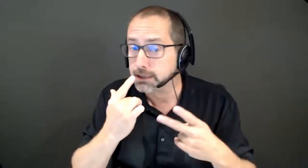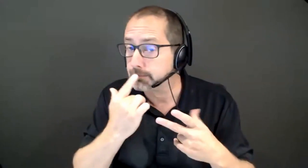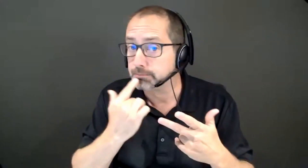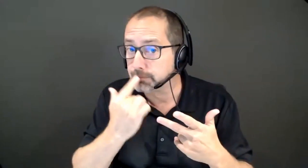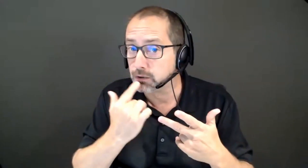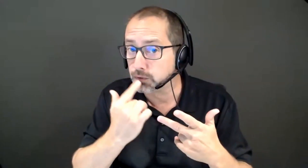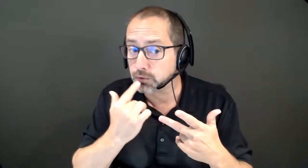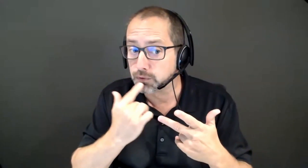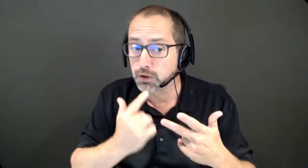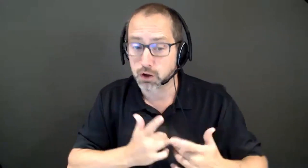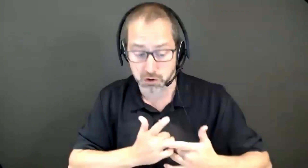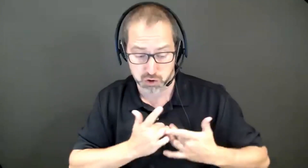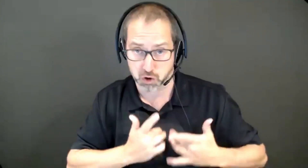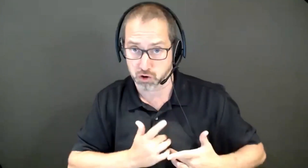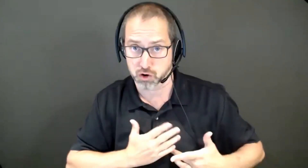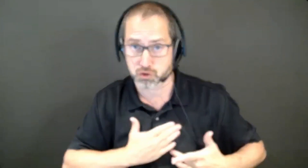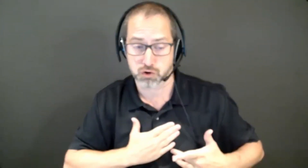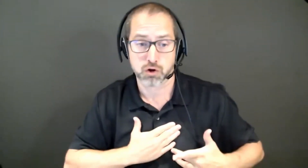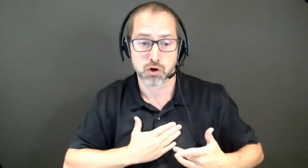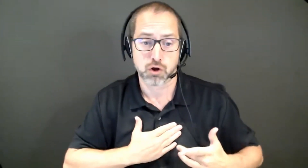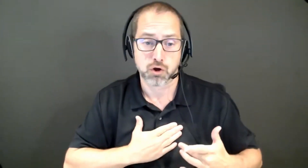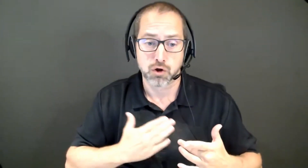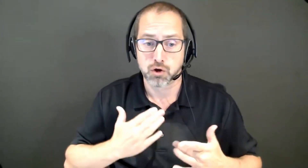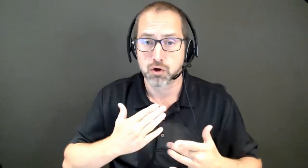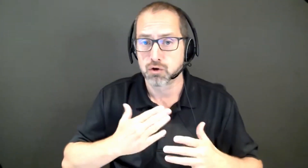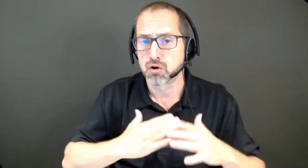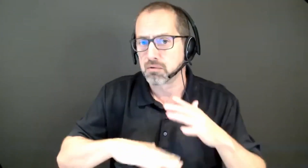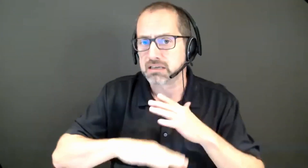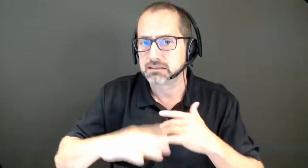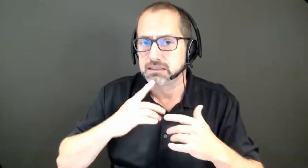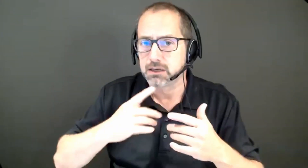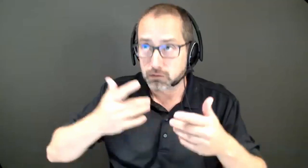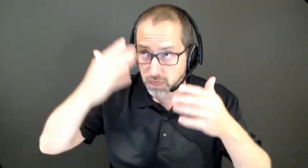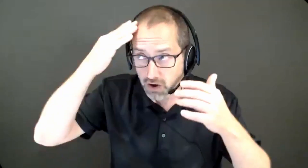their hearts, and basically will put it over their heads in a way. And then